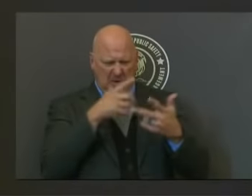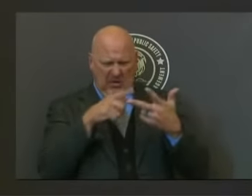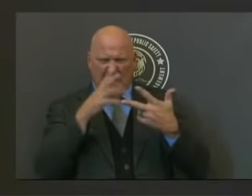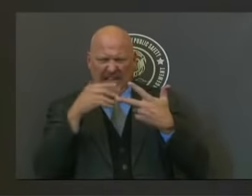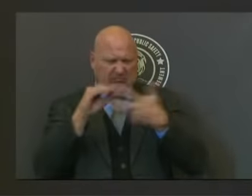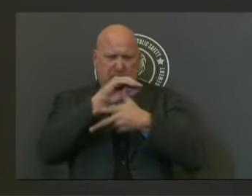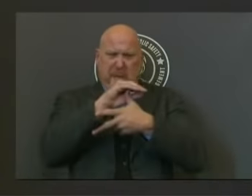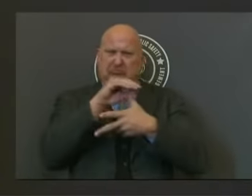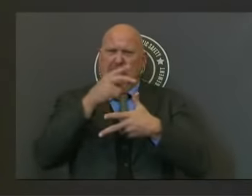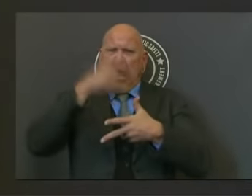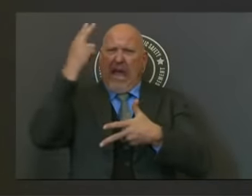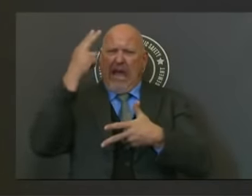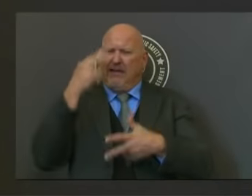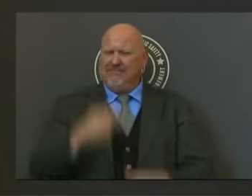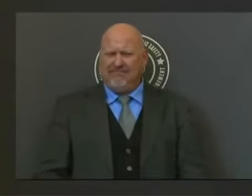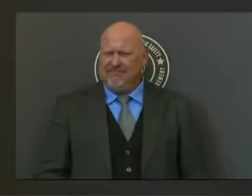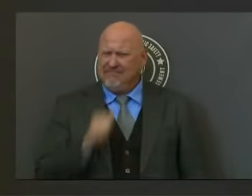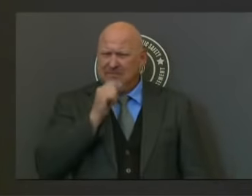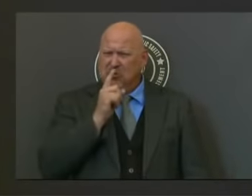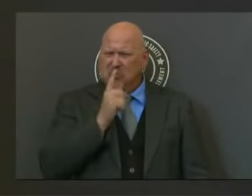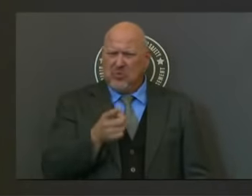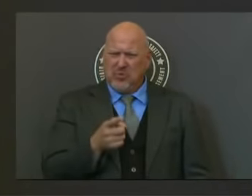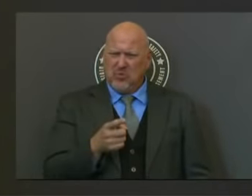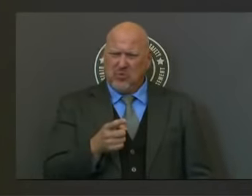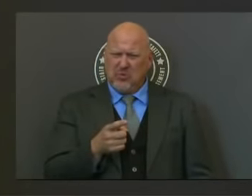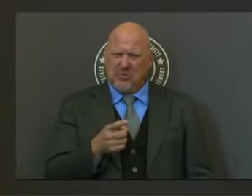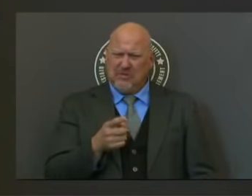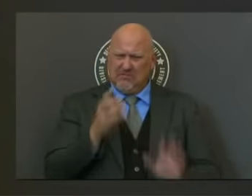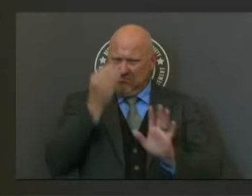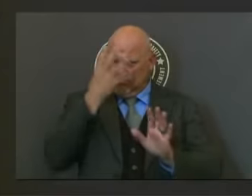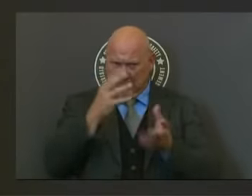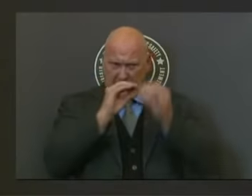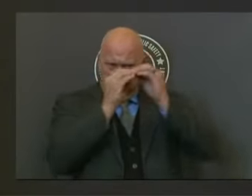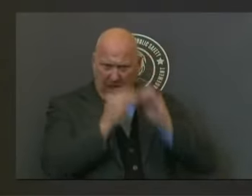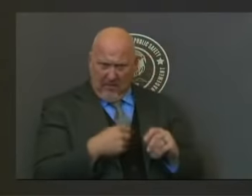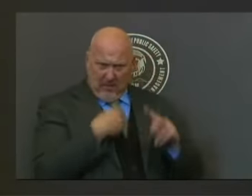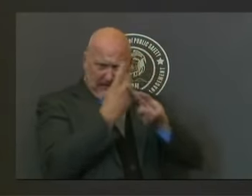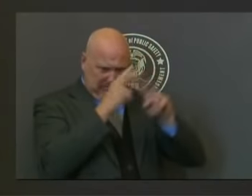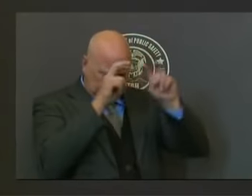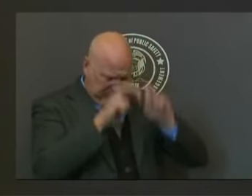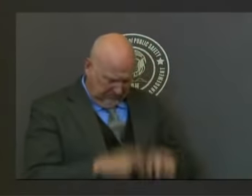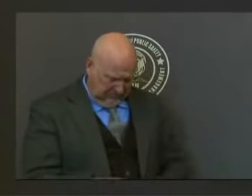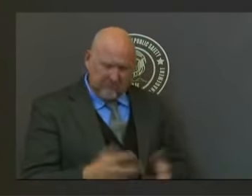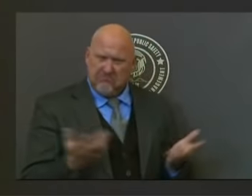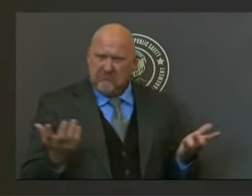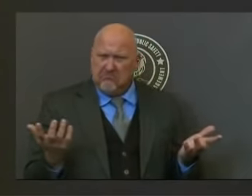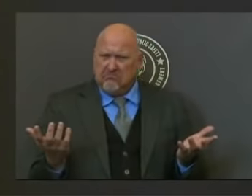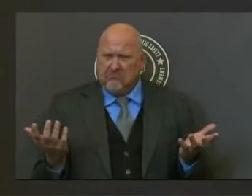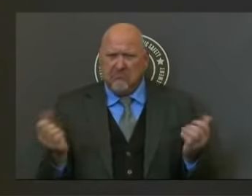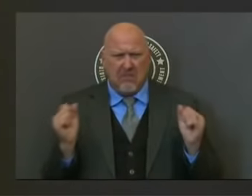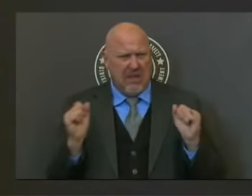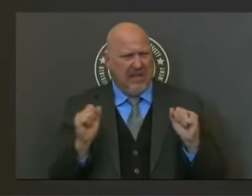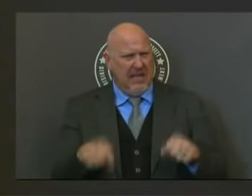data that that is not true that